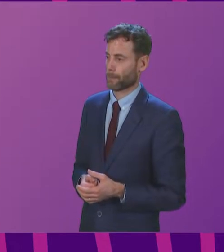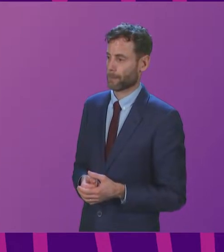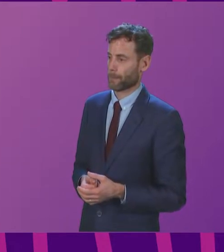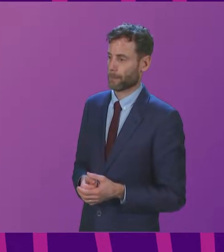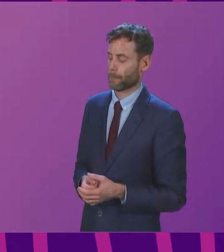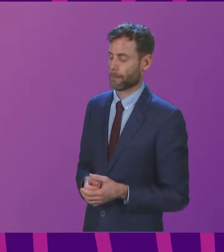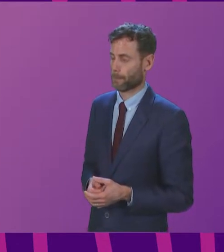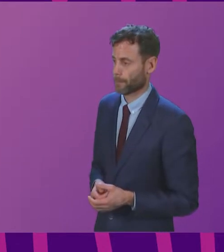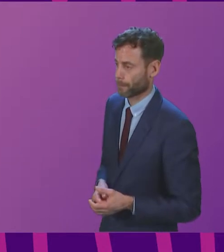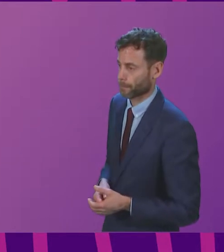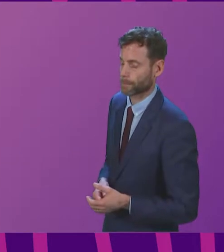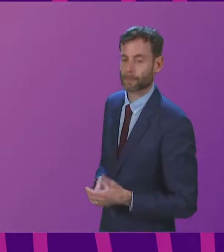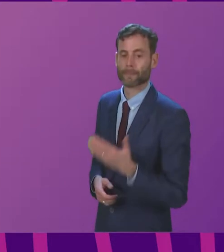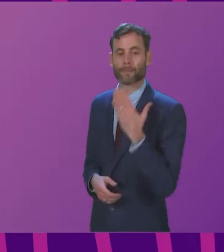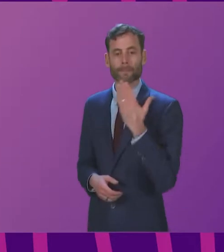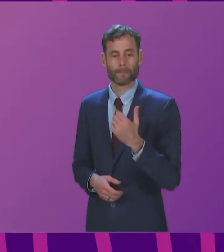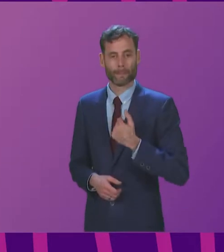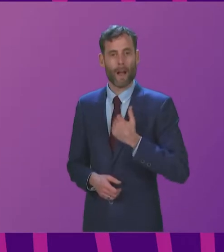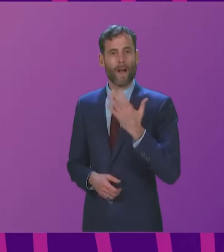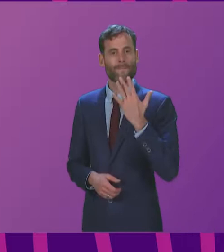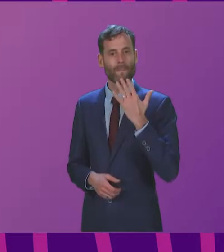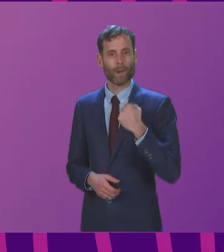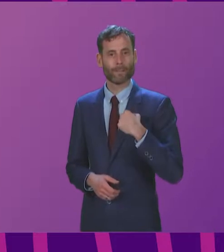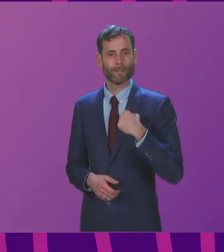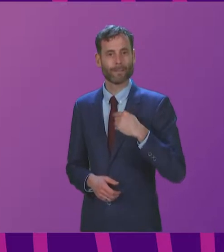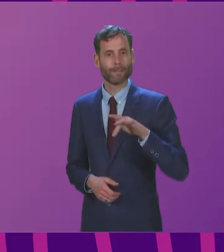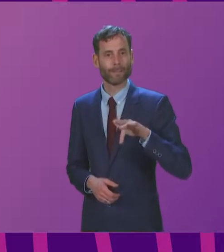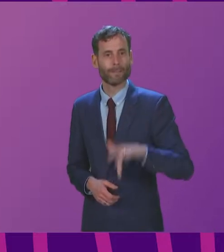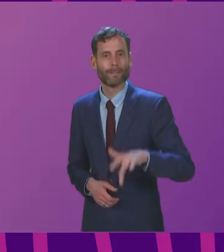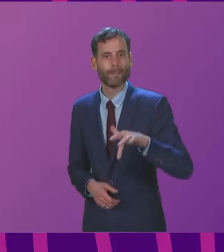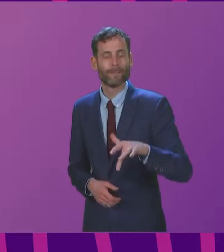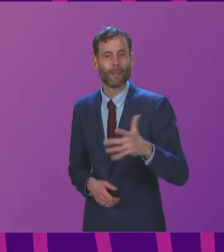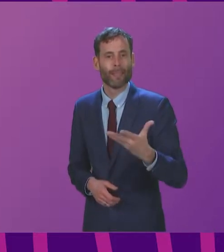Thank you, Presiding Officer. It might have been my fault for not having pressed my button.